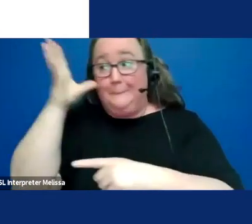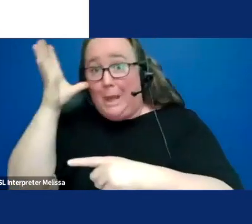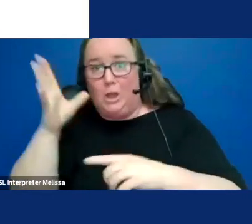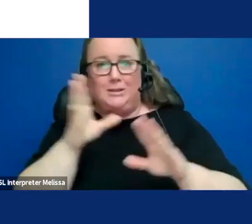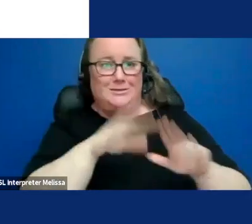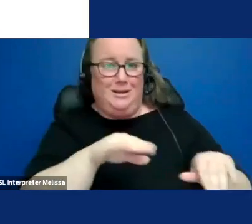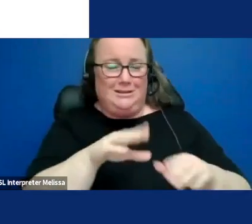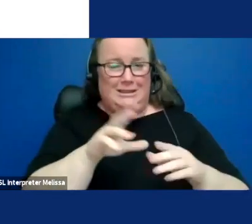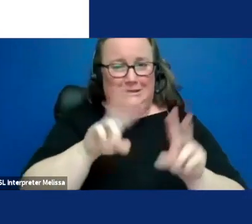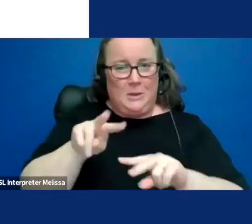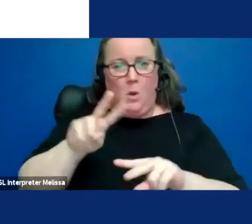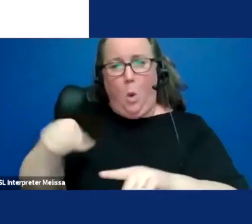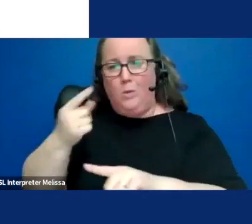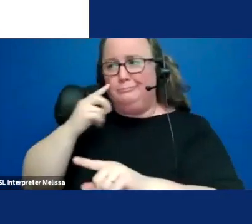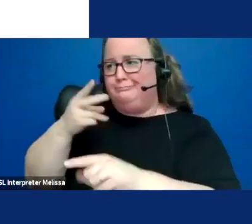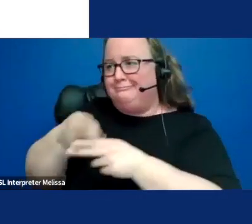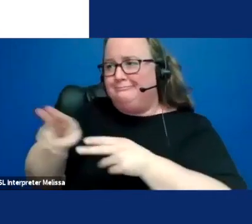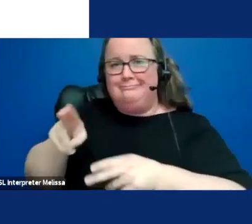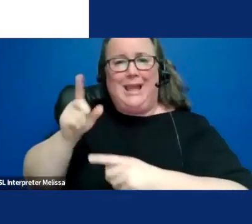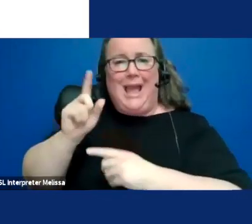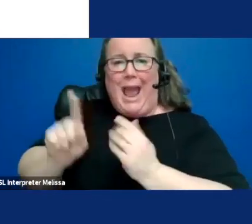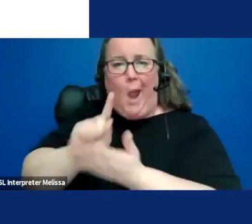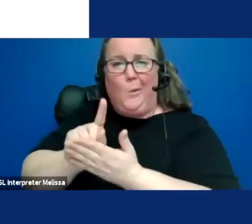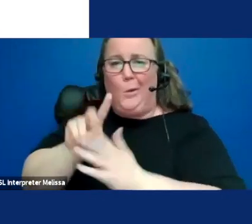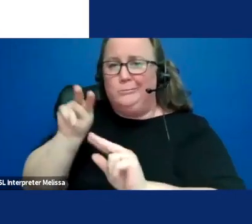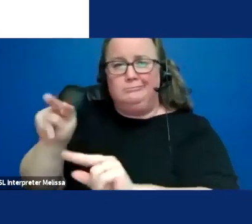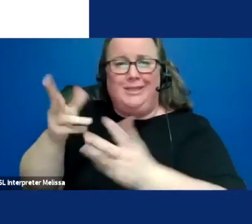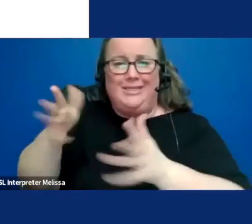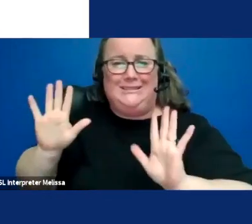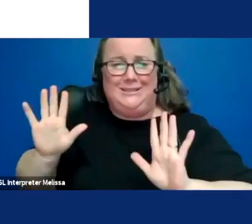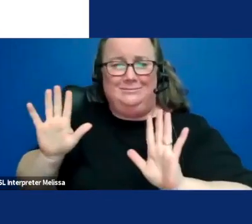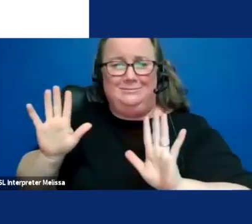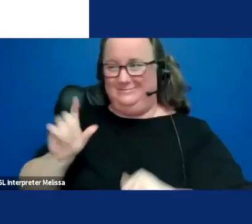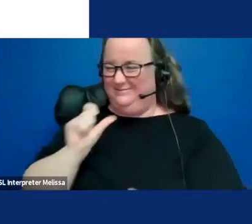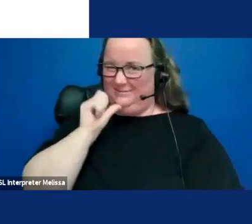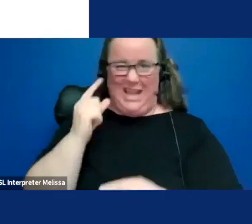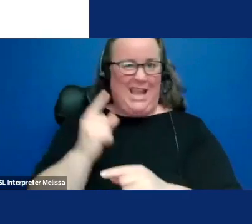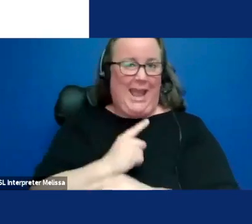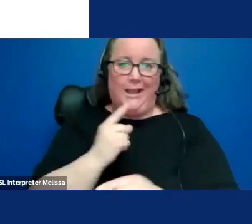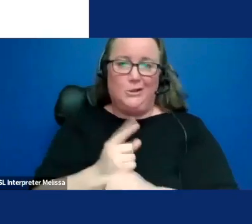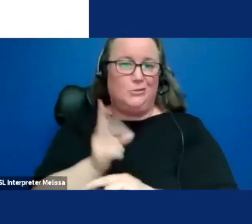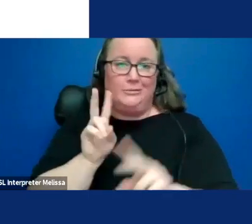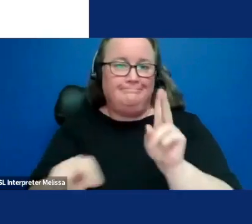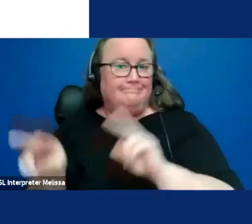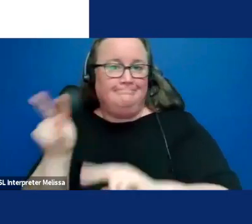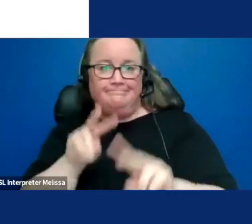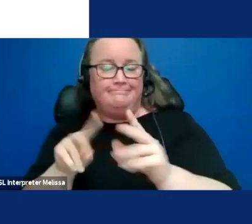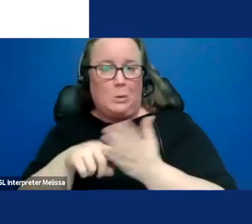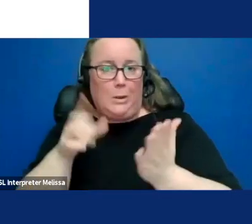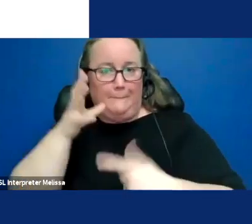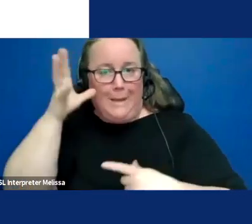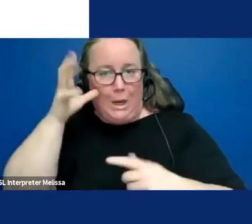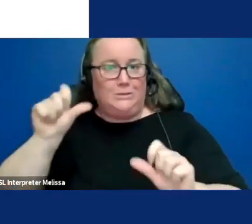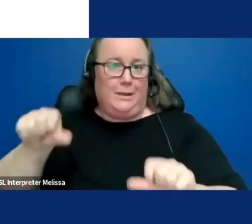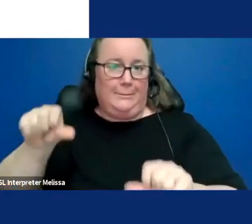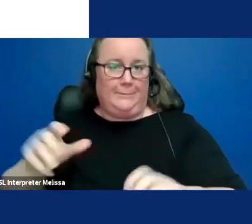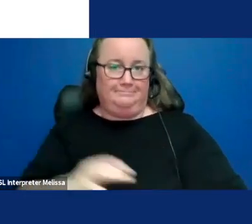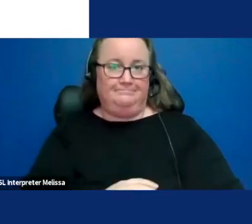for like an hour or two at a time. And that's not an accurate assessment of what the parent can do. Sometimes parents need natural supports